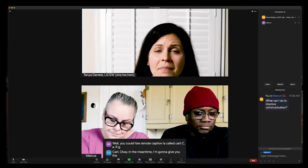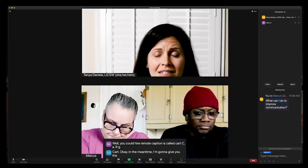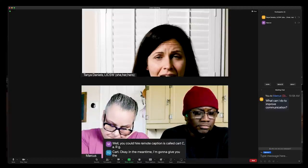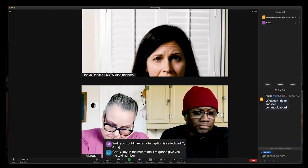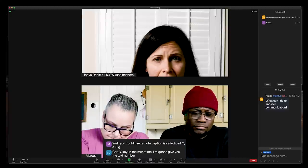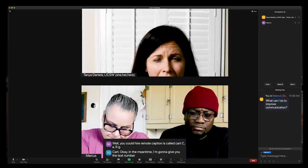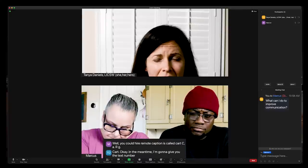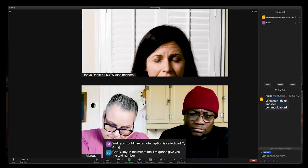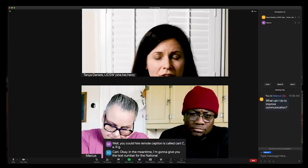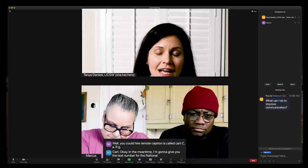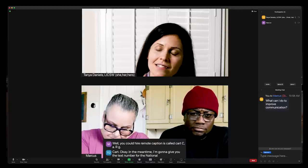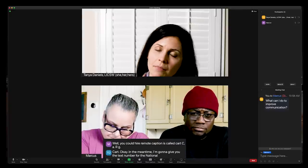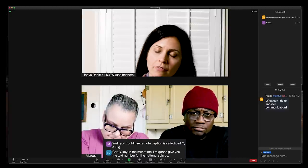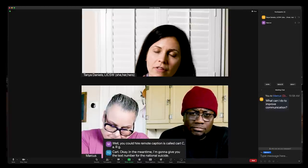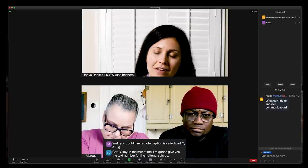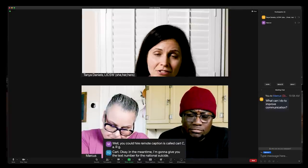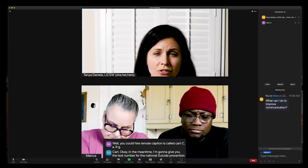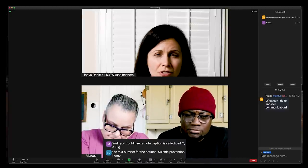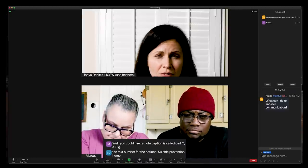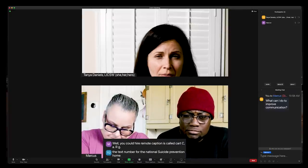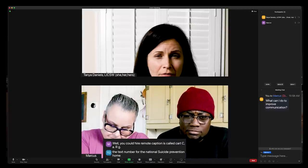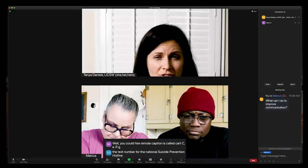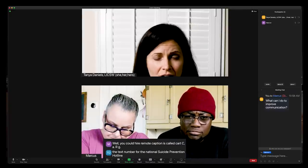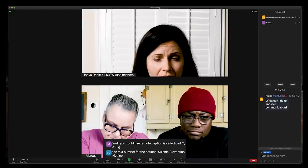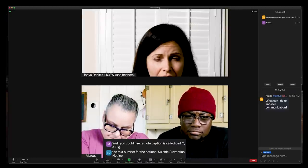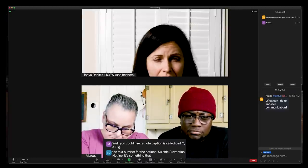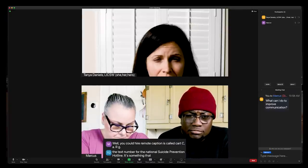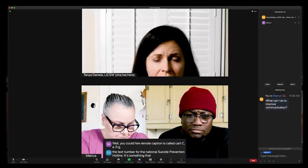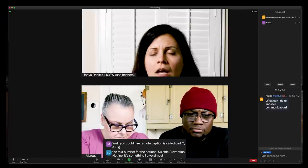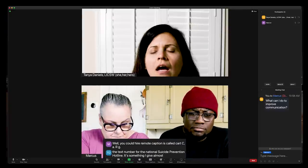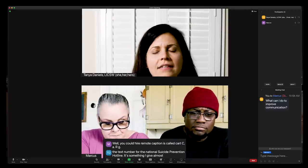In the meantime, I’m gonna give you the text number for the National Suicide Prevention Hotline.